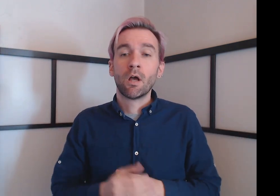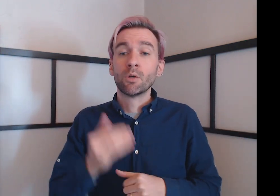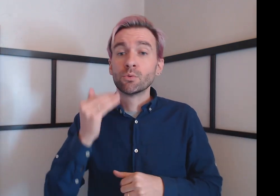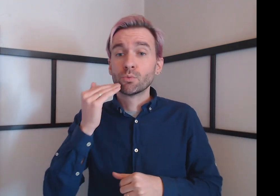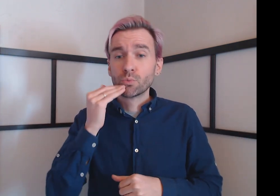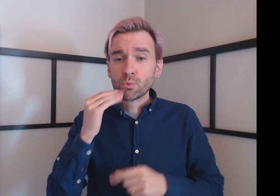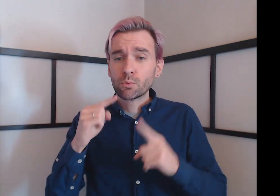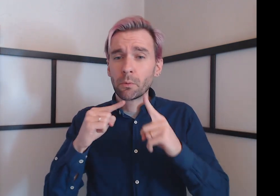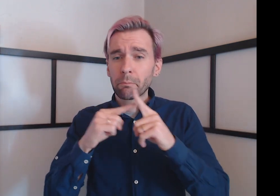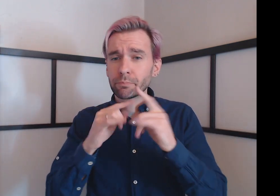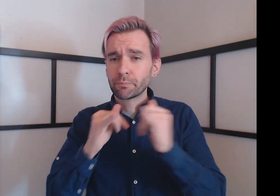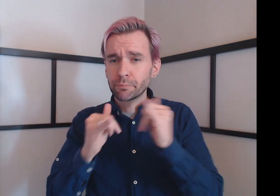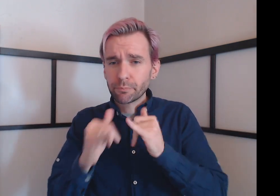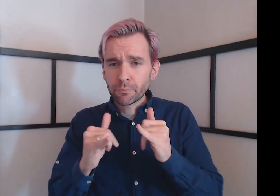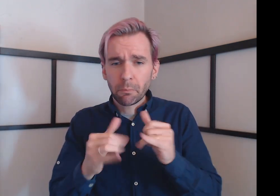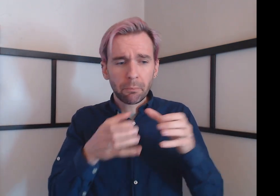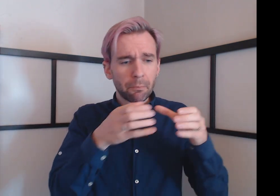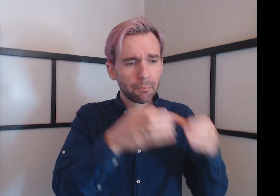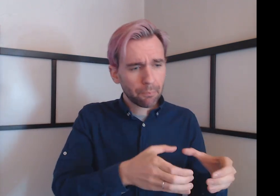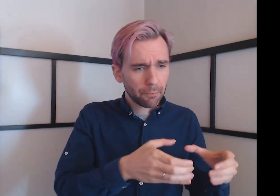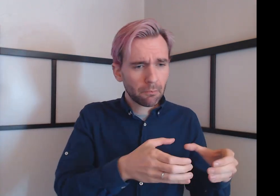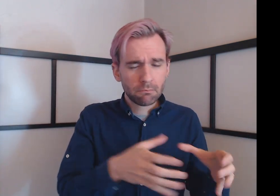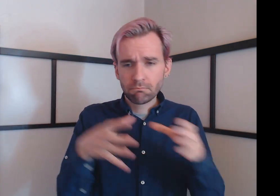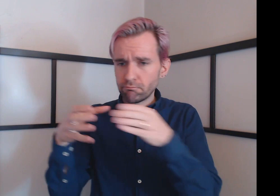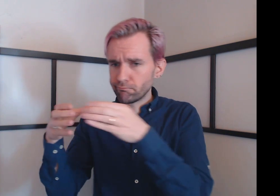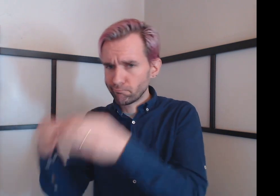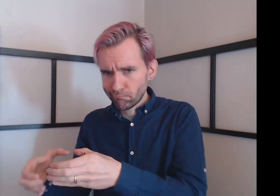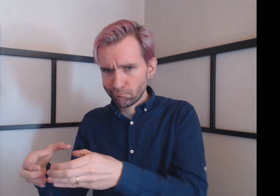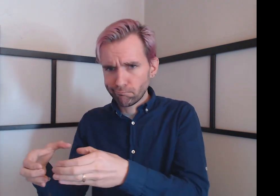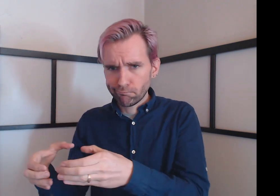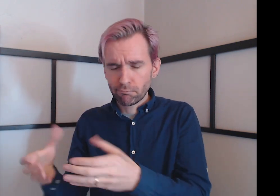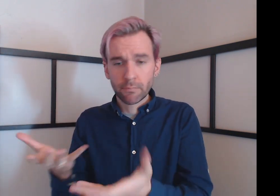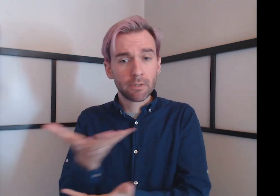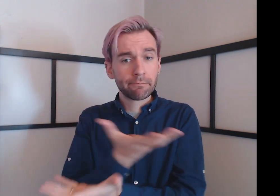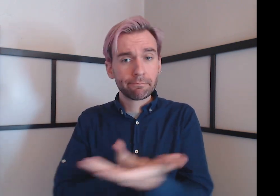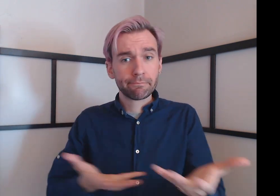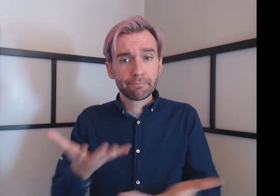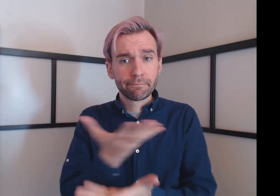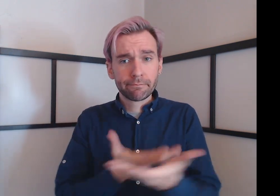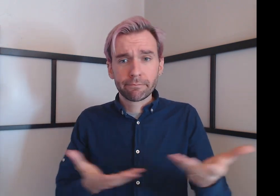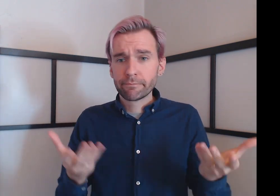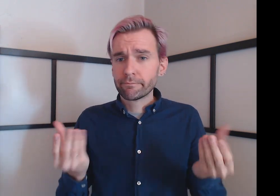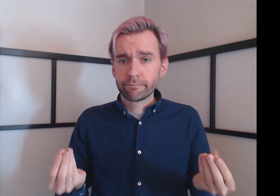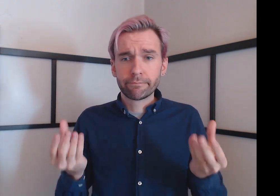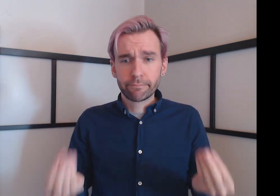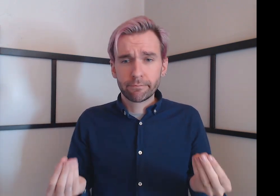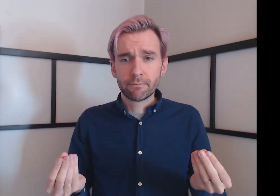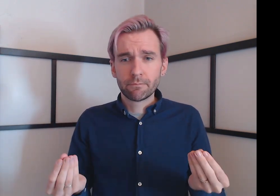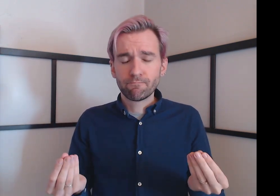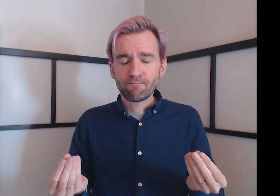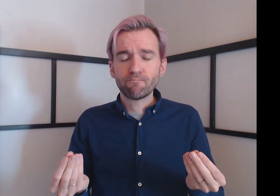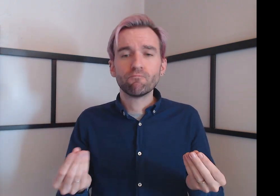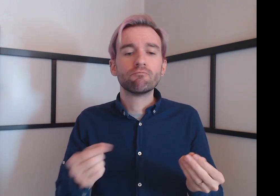This comes about when language users form groups, and those groups have little to no contact with each other.